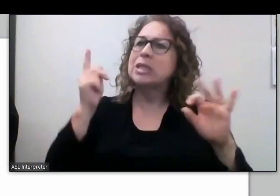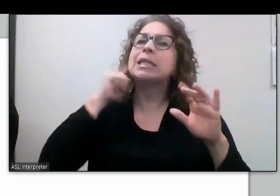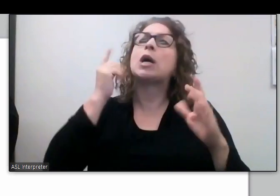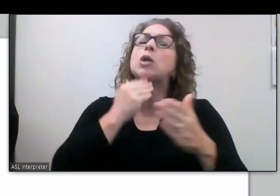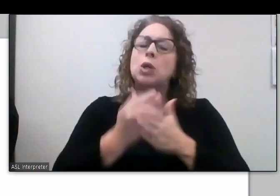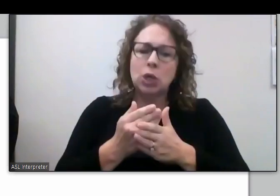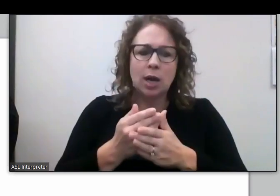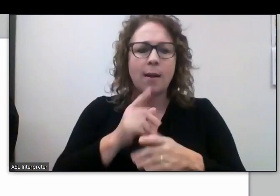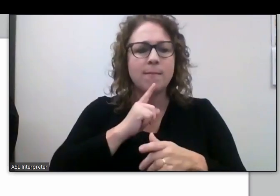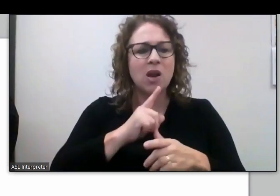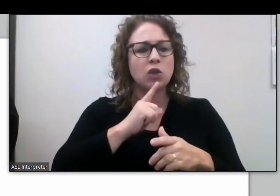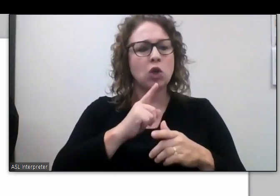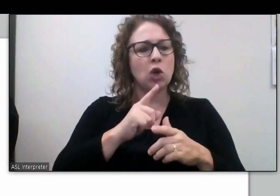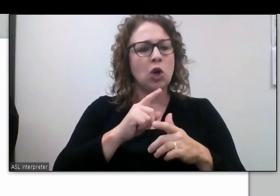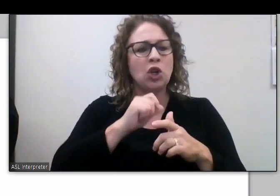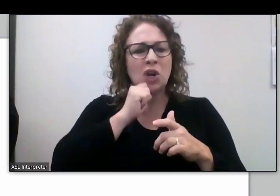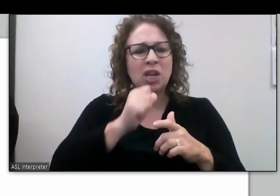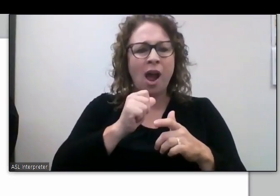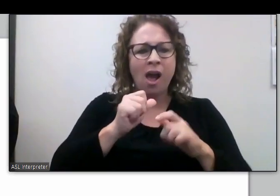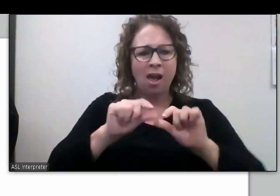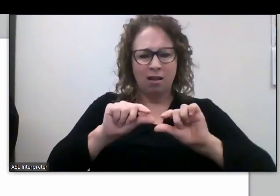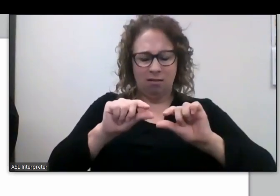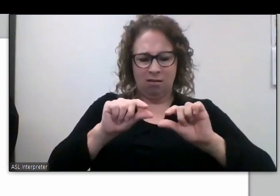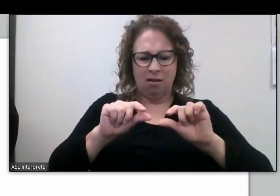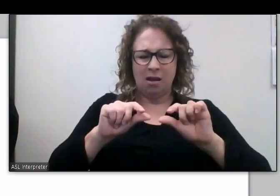This way you leave plenty of room for your captions.